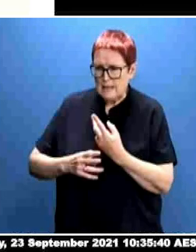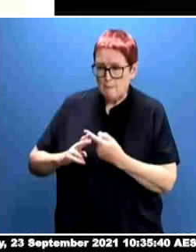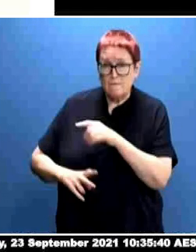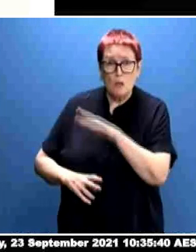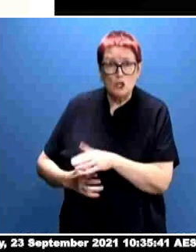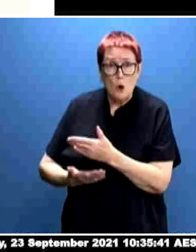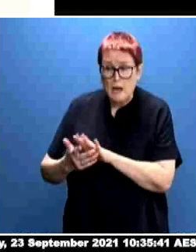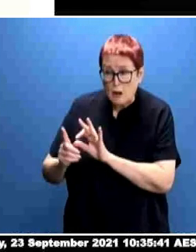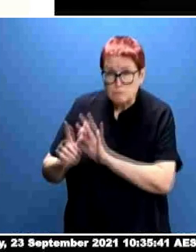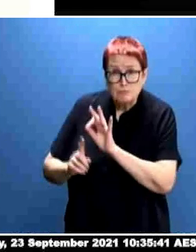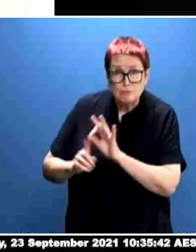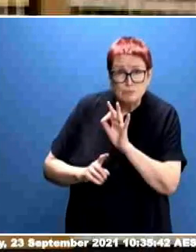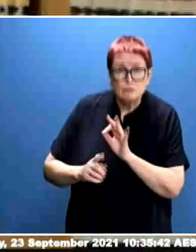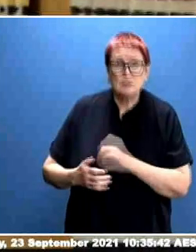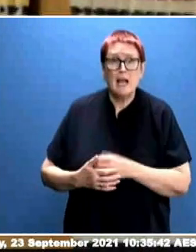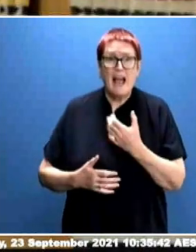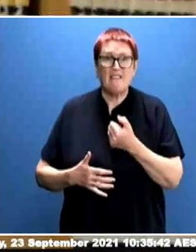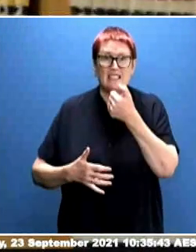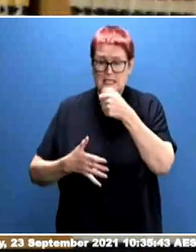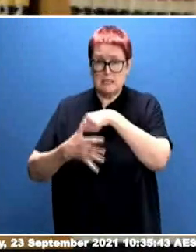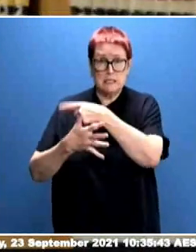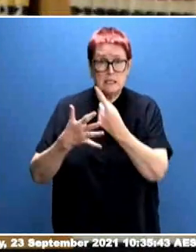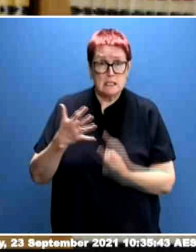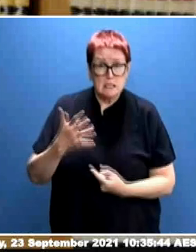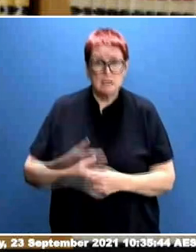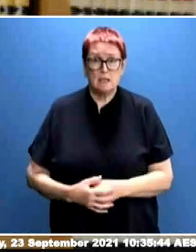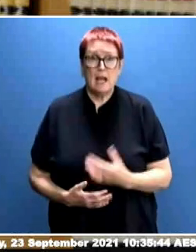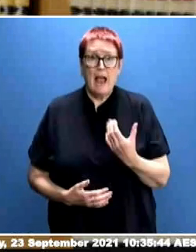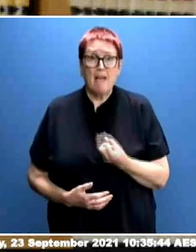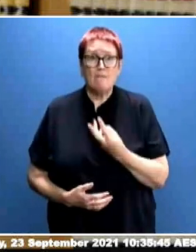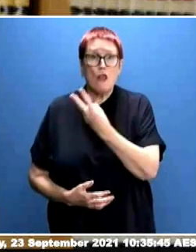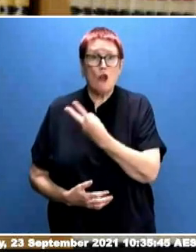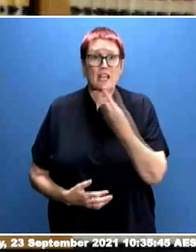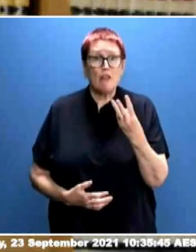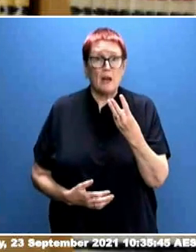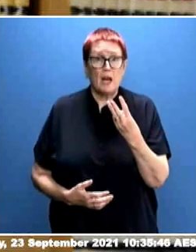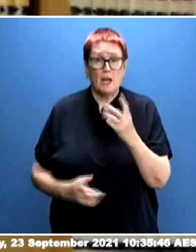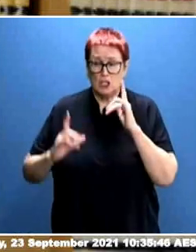It is, as I said, it has 6 domains and there are 33 items throughout that measure.